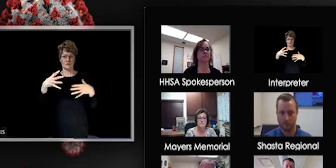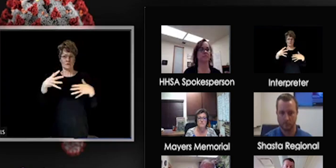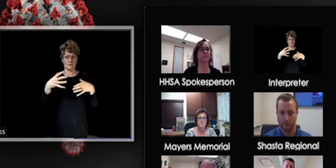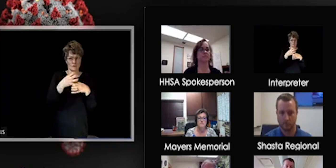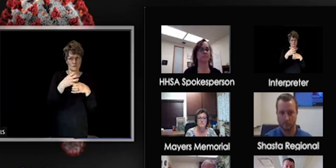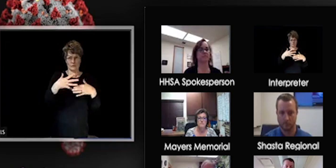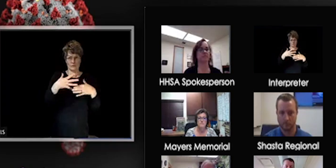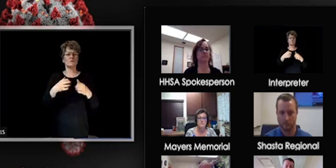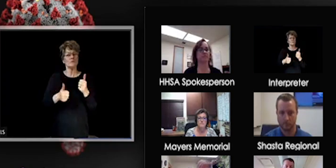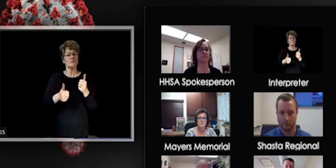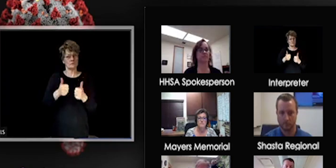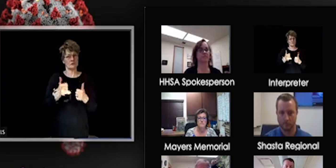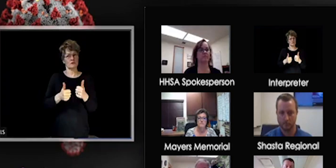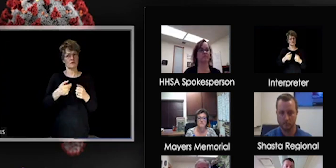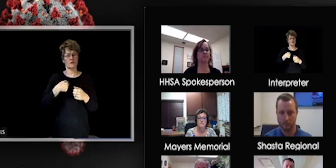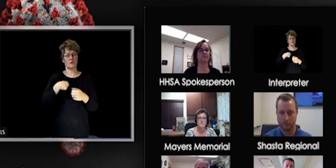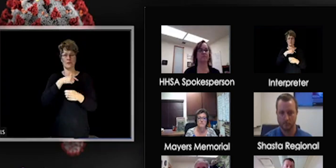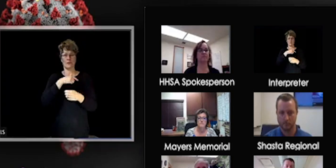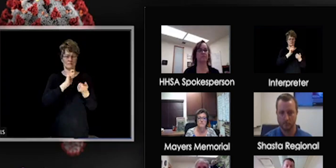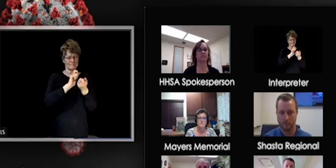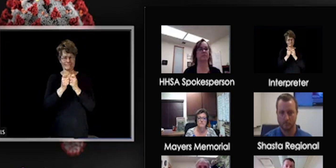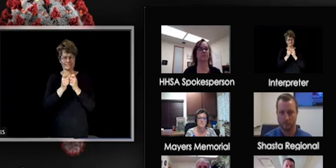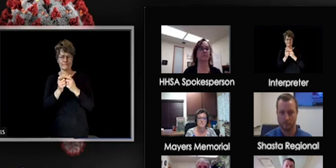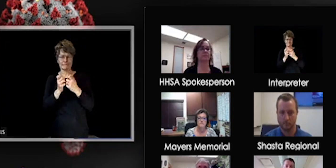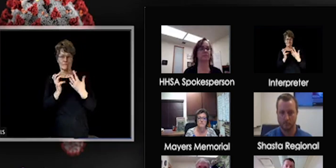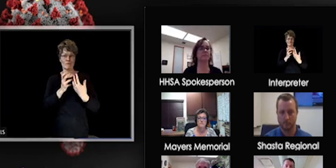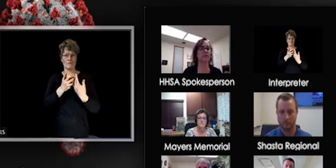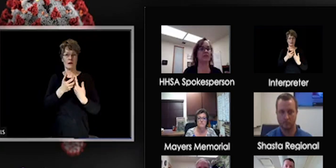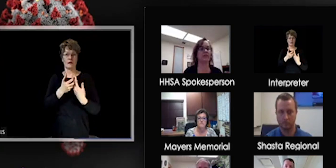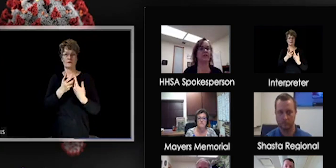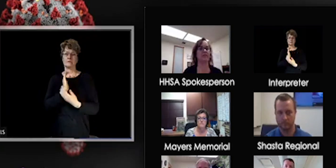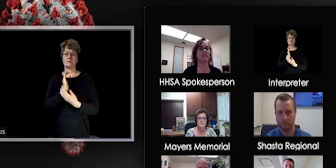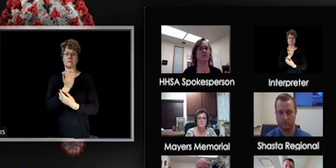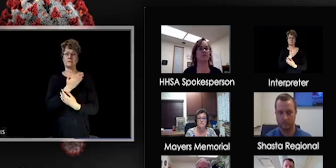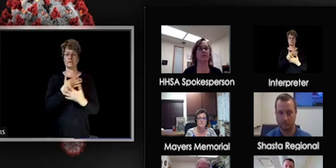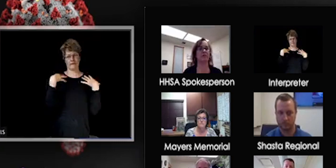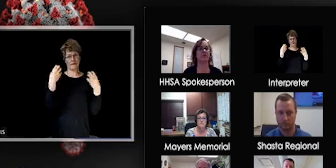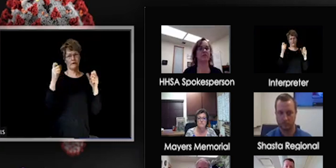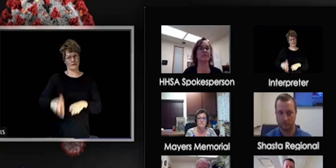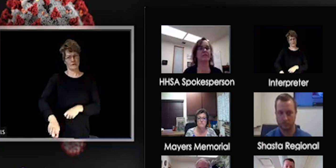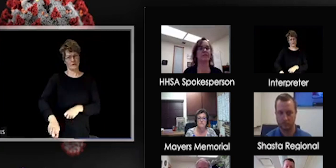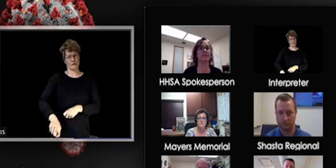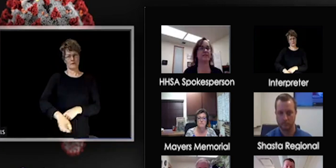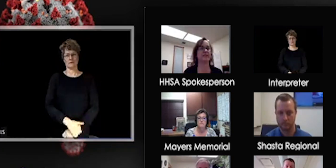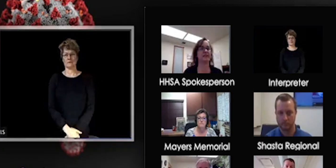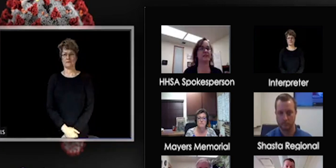we hope all goes well. Thank you, Dr. Ramstrom. Does anybody else